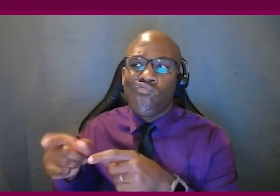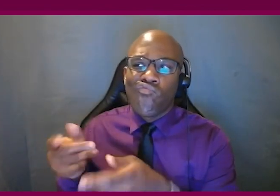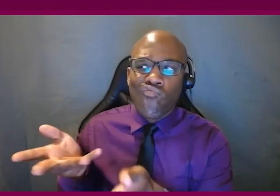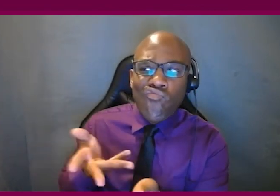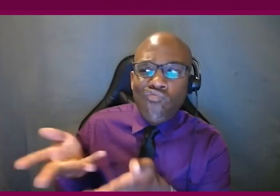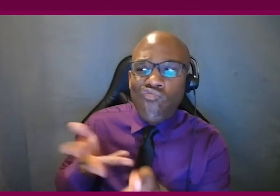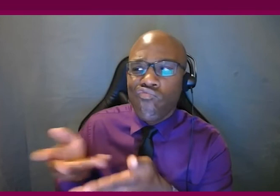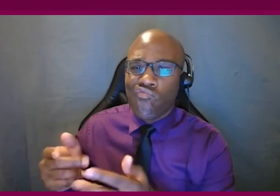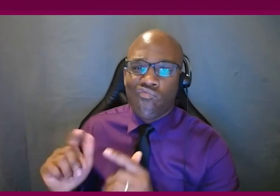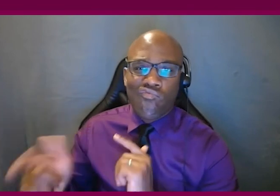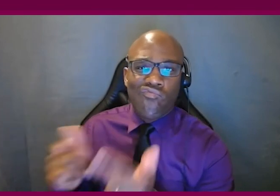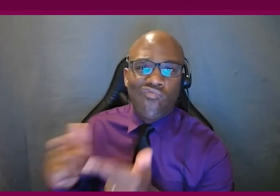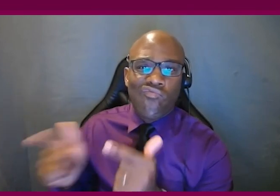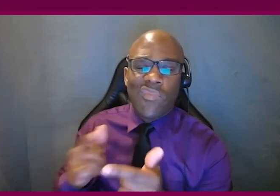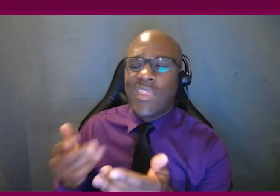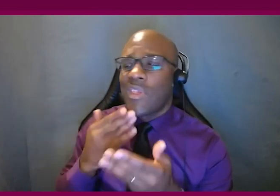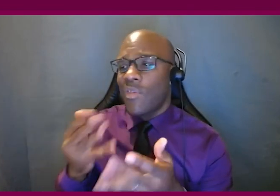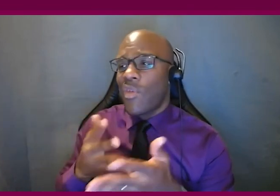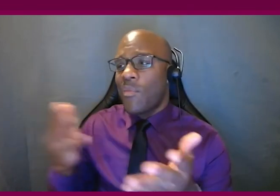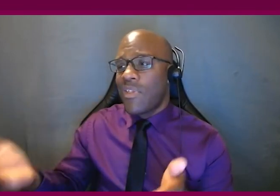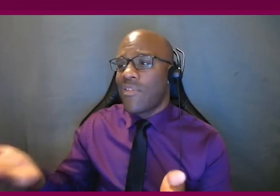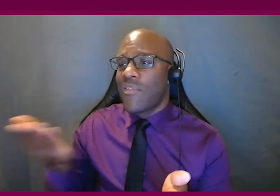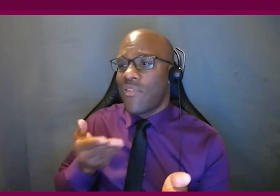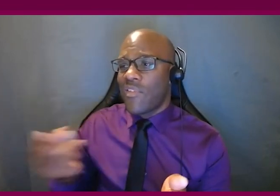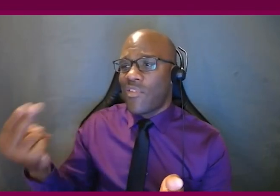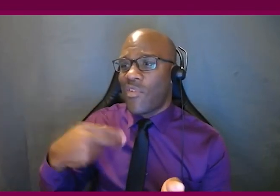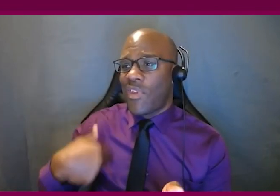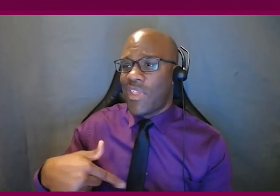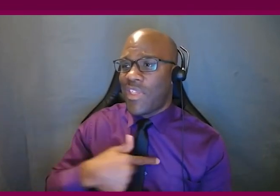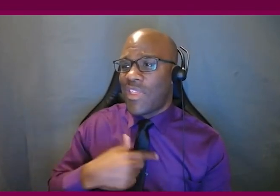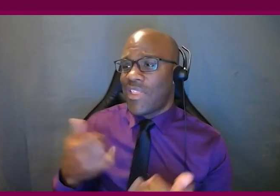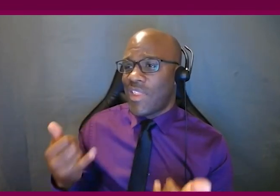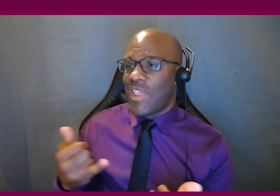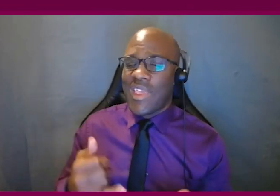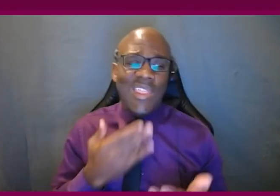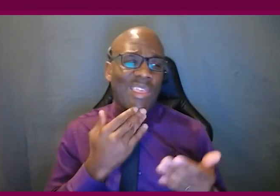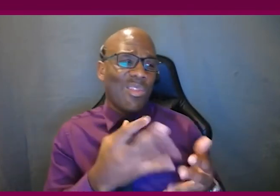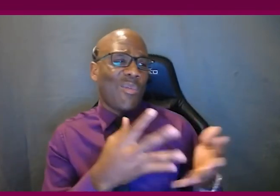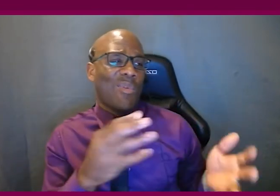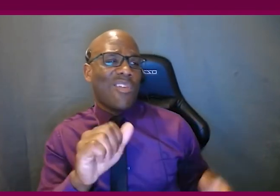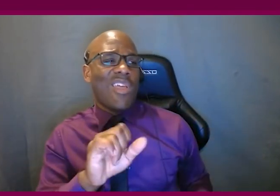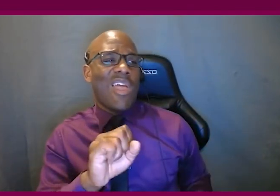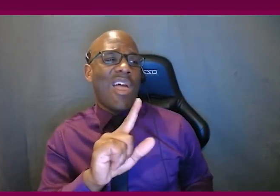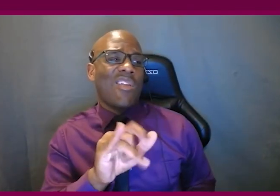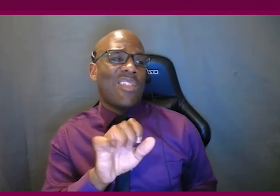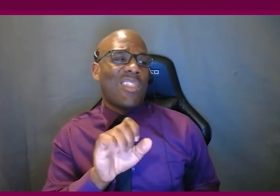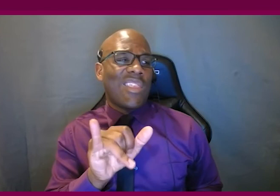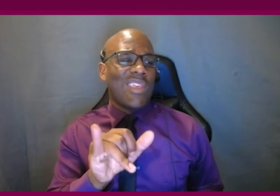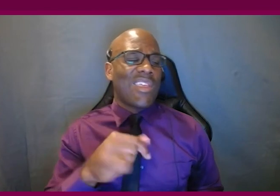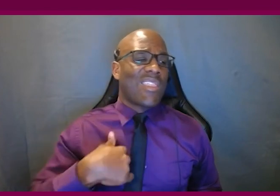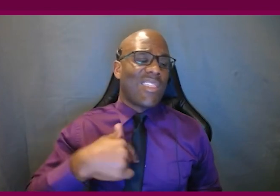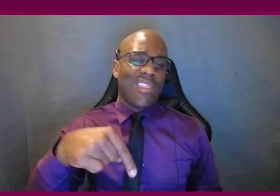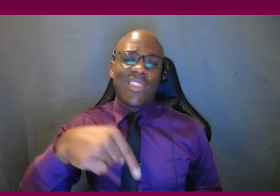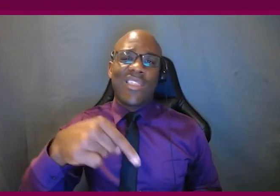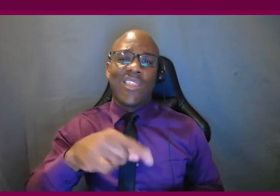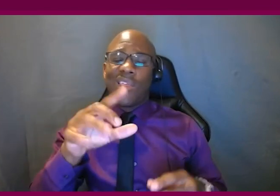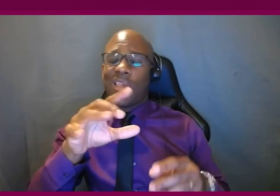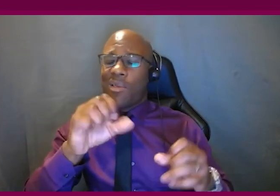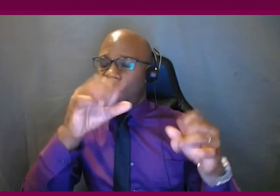It's great to talk with somebody that is into the same things that I am and just is able to kind of brainstorm aloud with me.